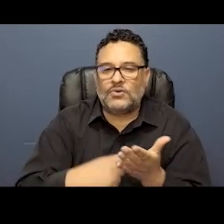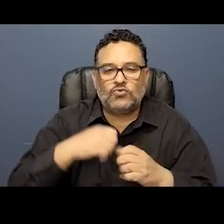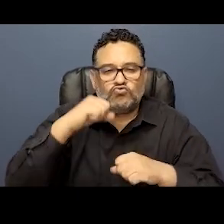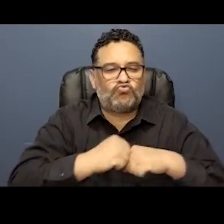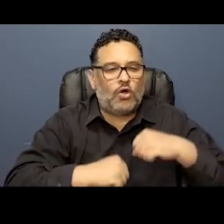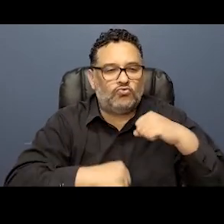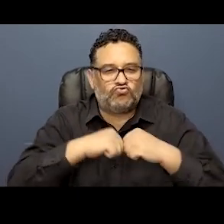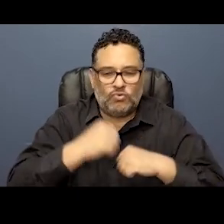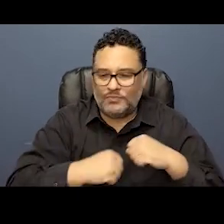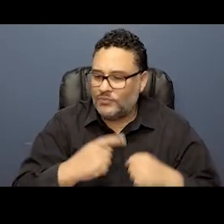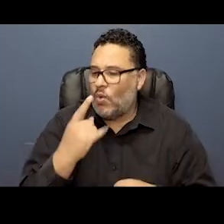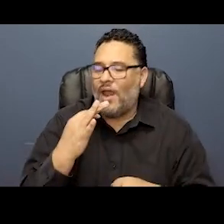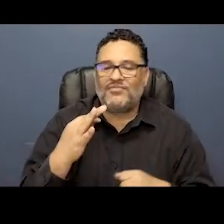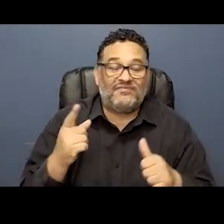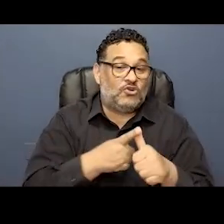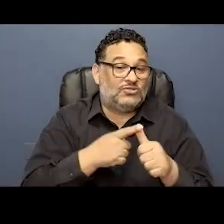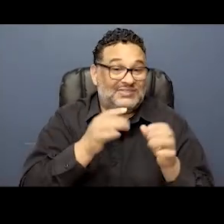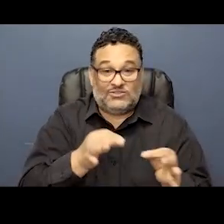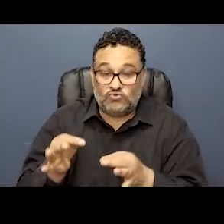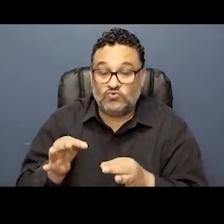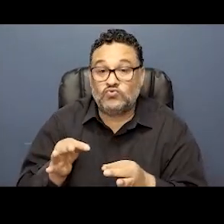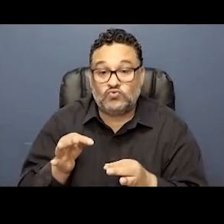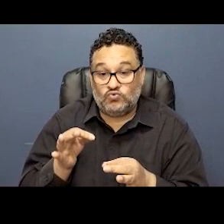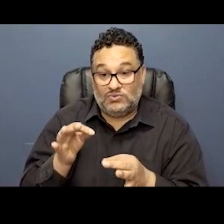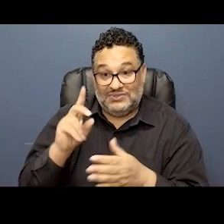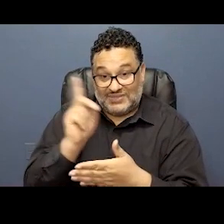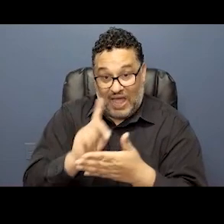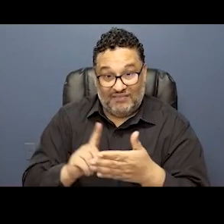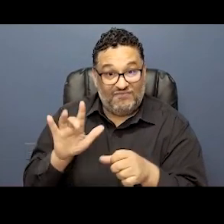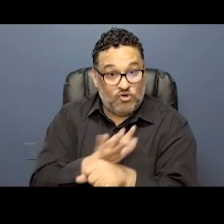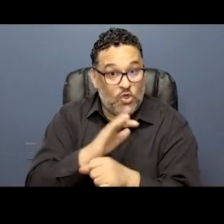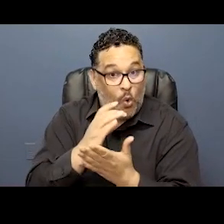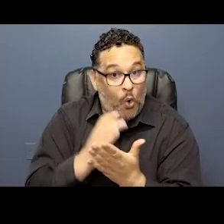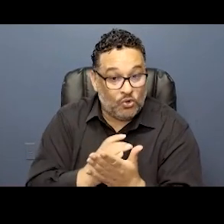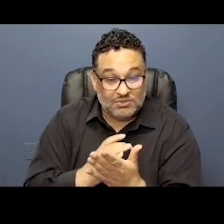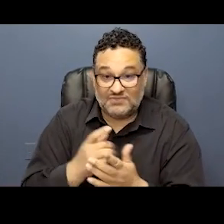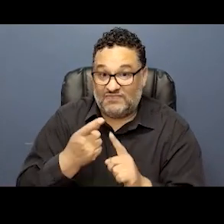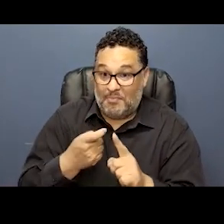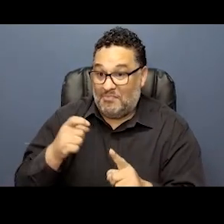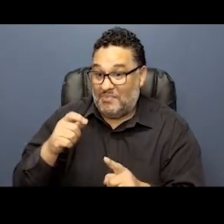the first decisions is whether to build a full course from start to finish, or break it into